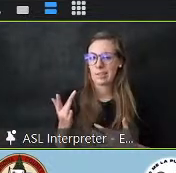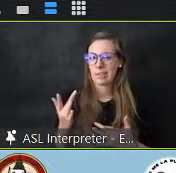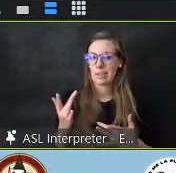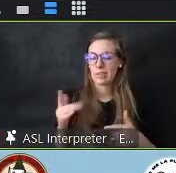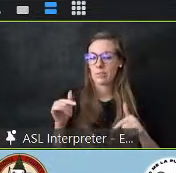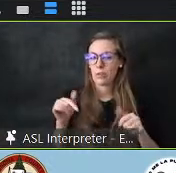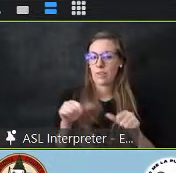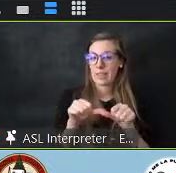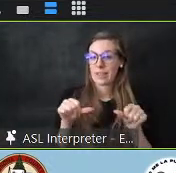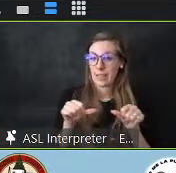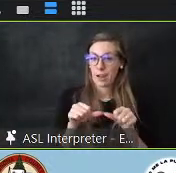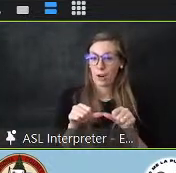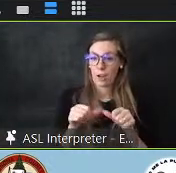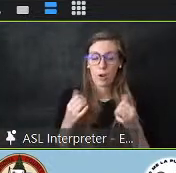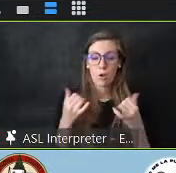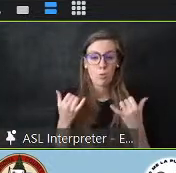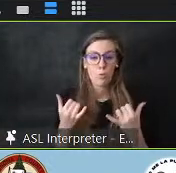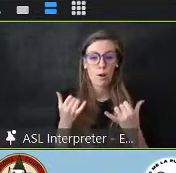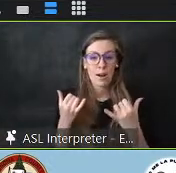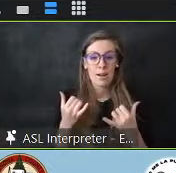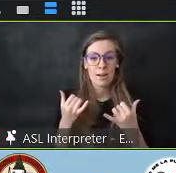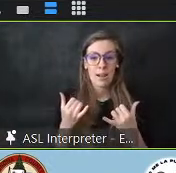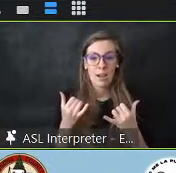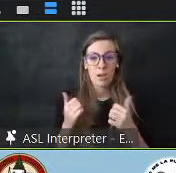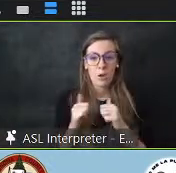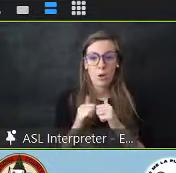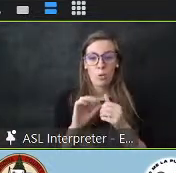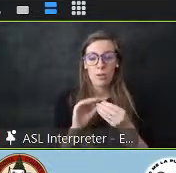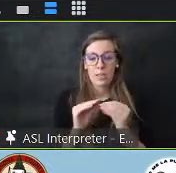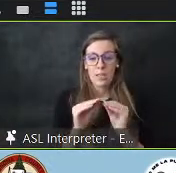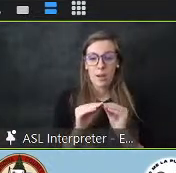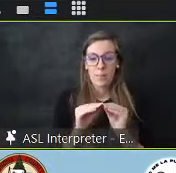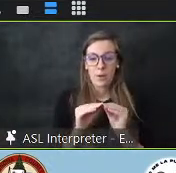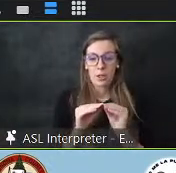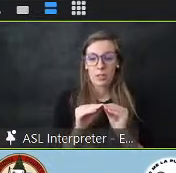The metrics as of the 18 August, we are